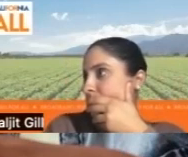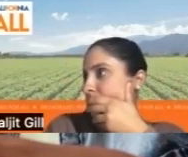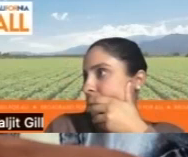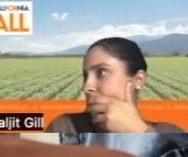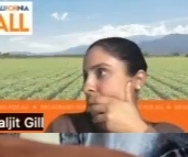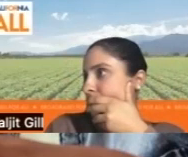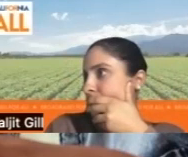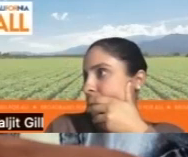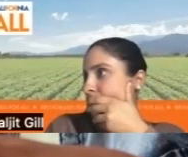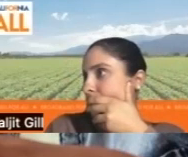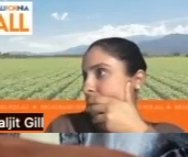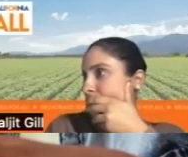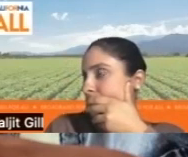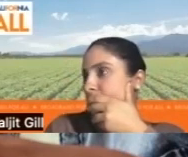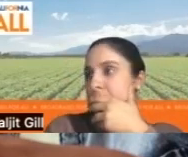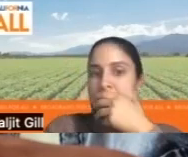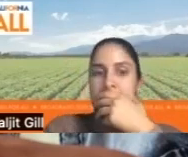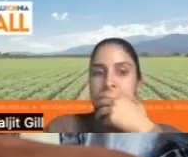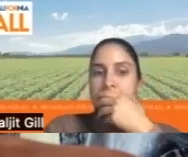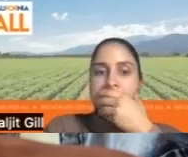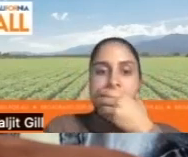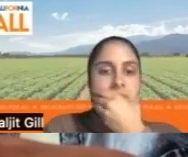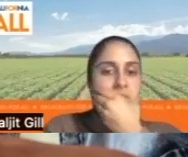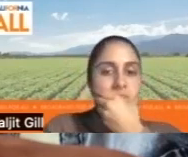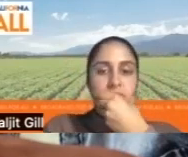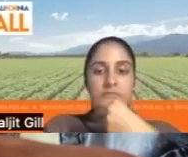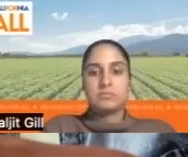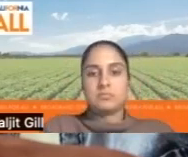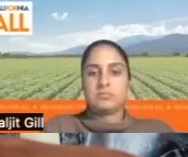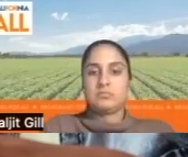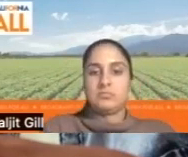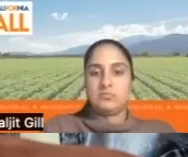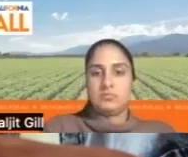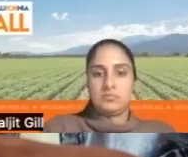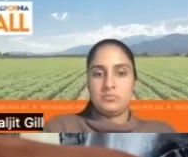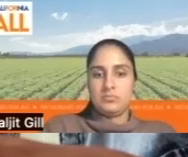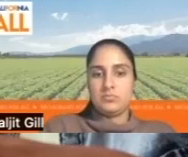Entities that are invested in education you know throughout the life spectrum whether it's